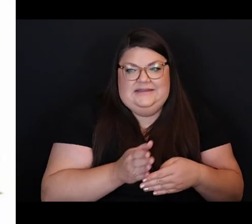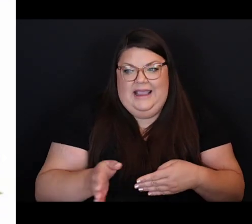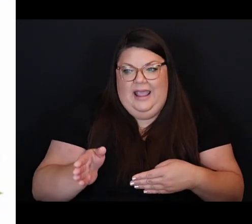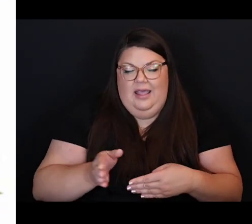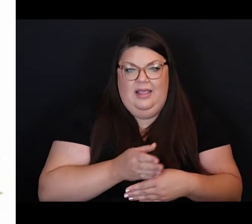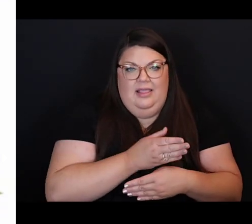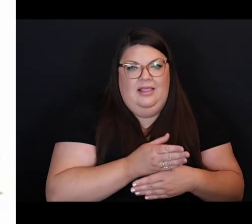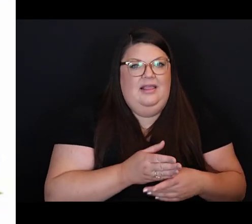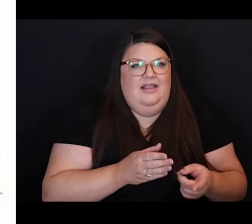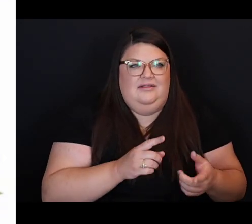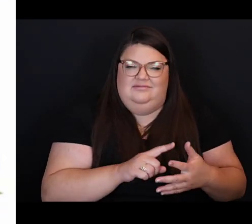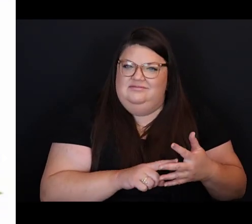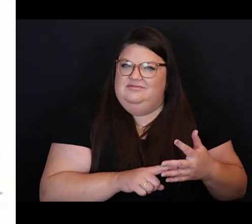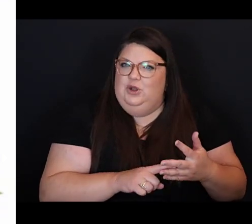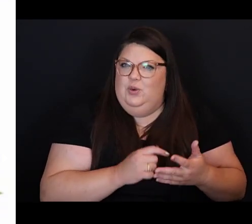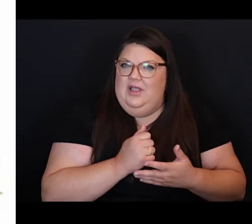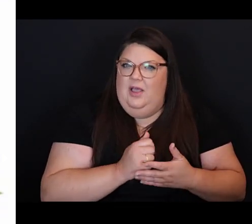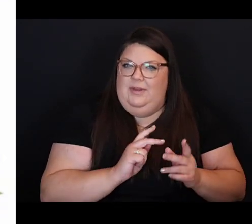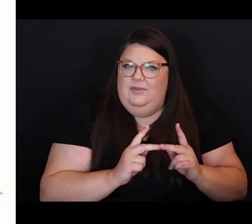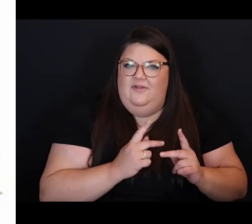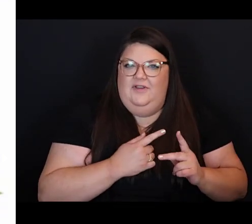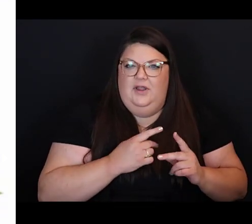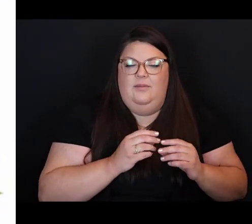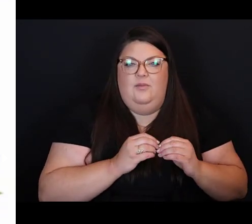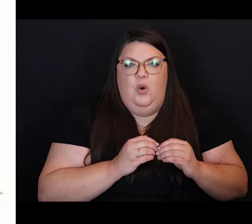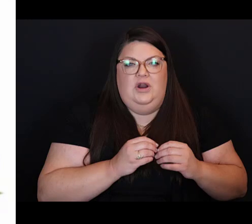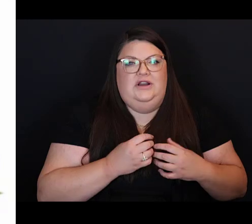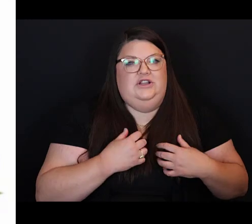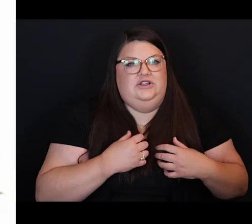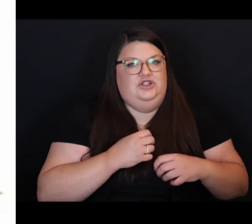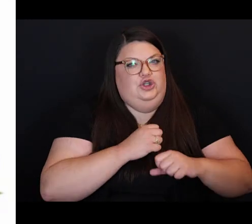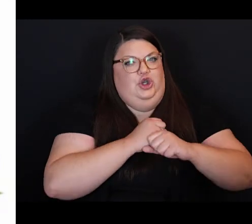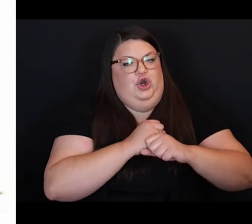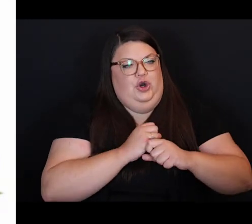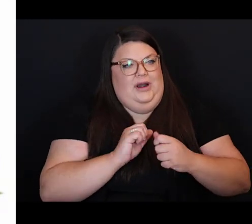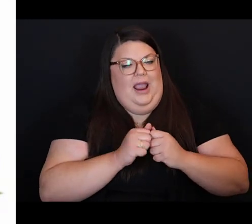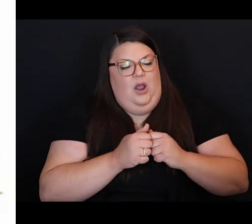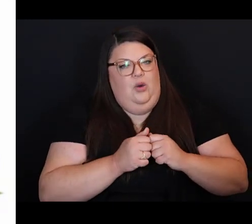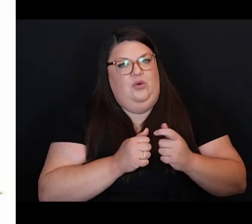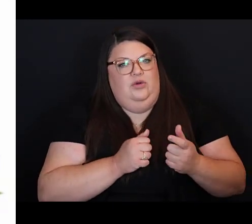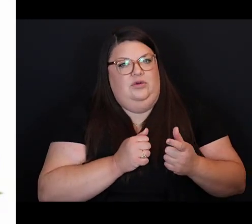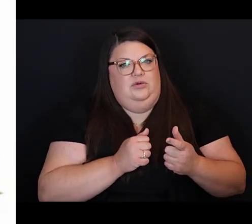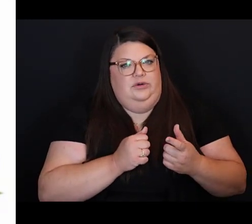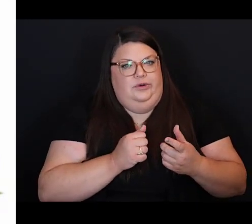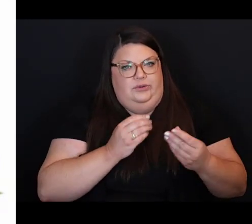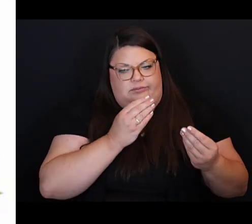more secure and more confident in their ability to offer and help navigate these services. So we